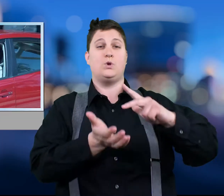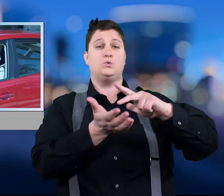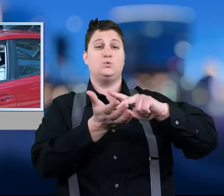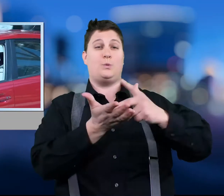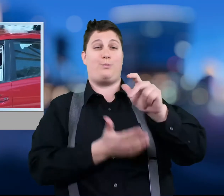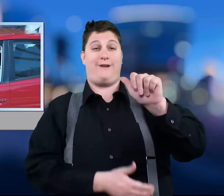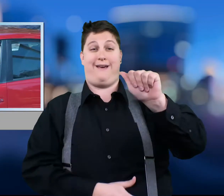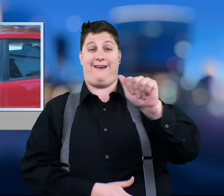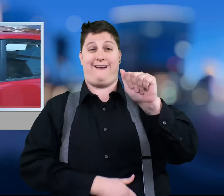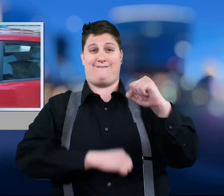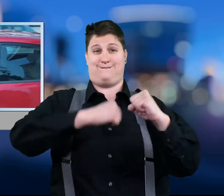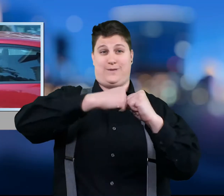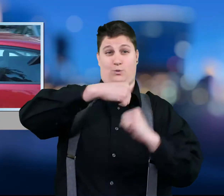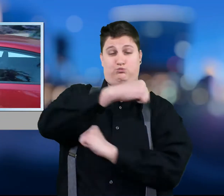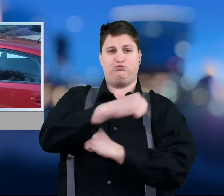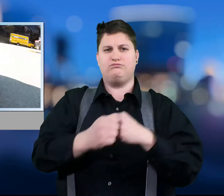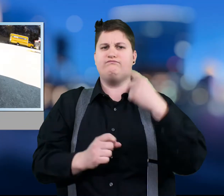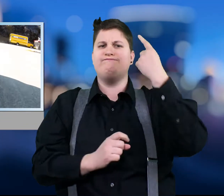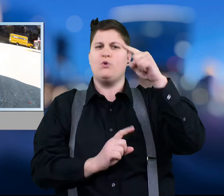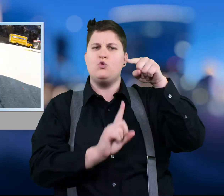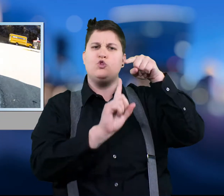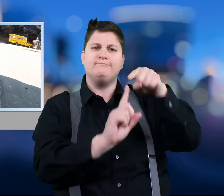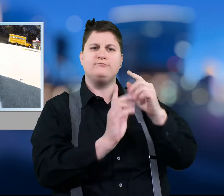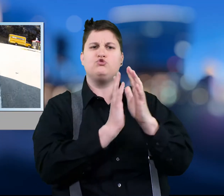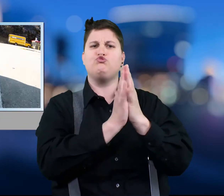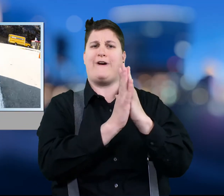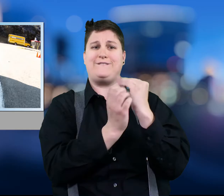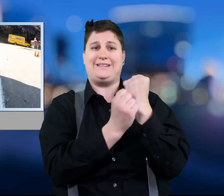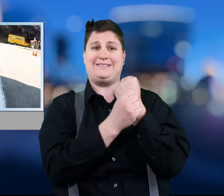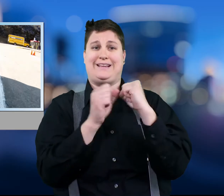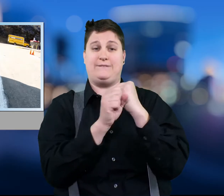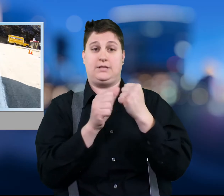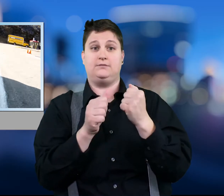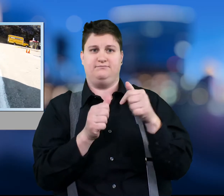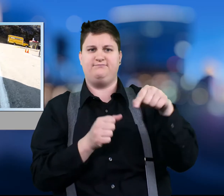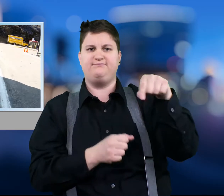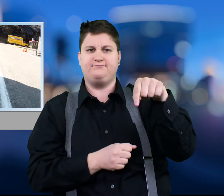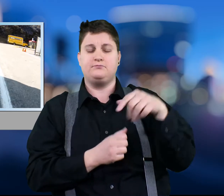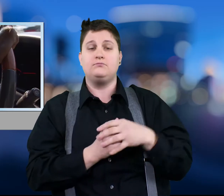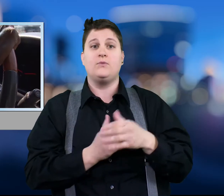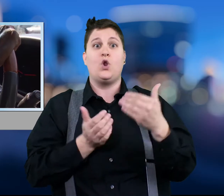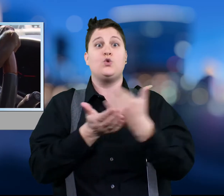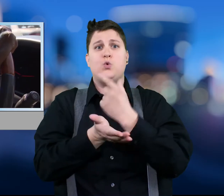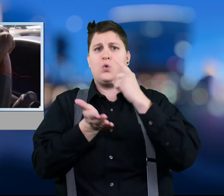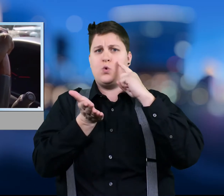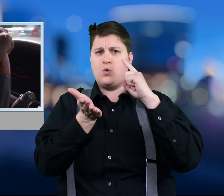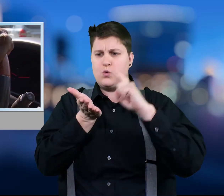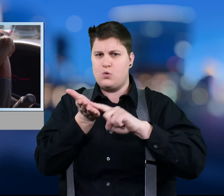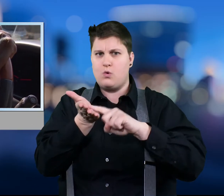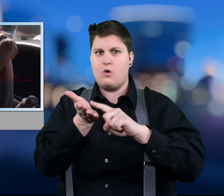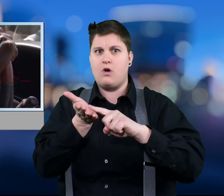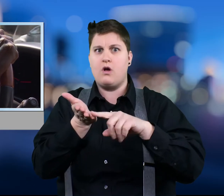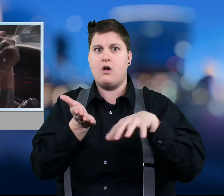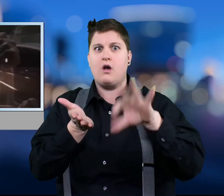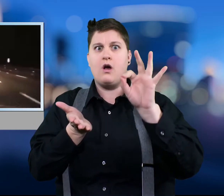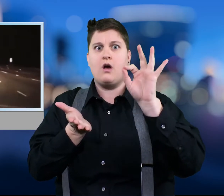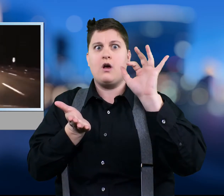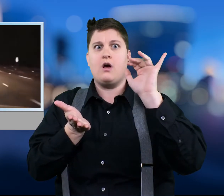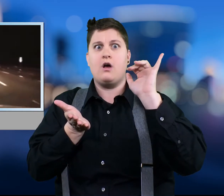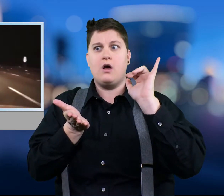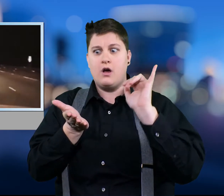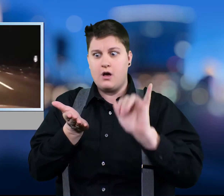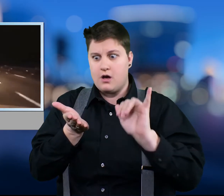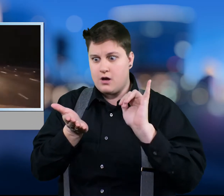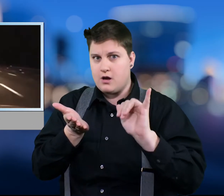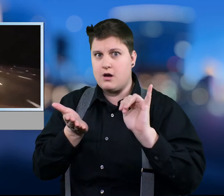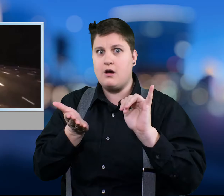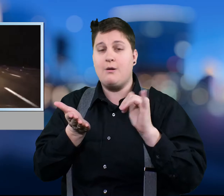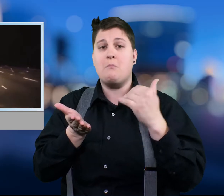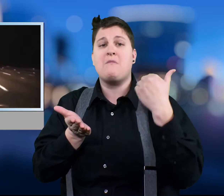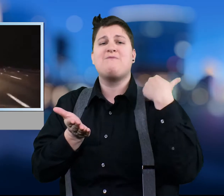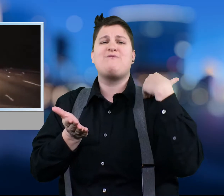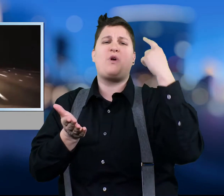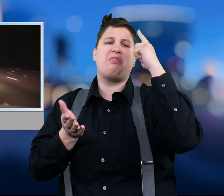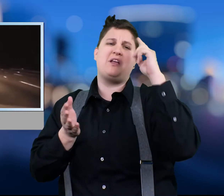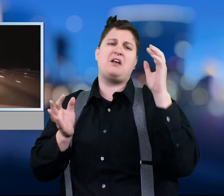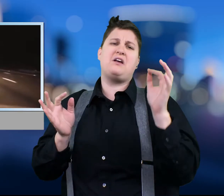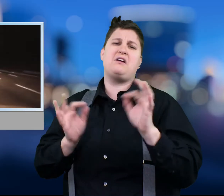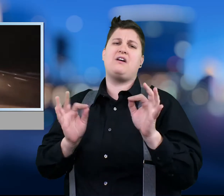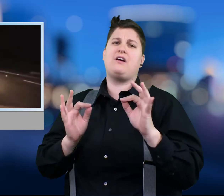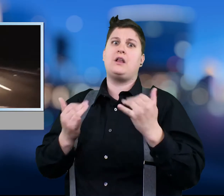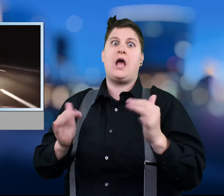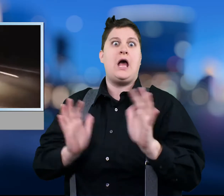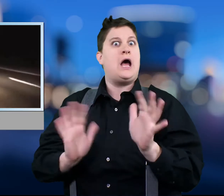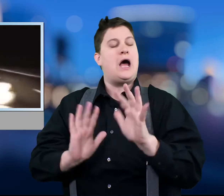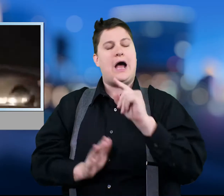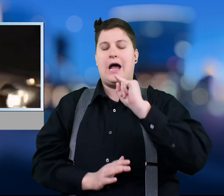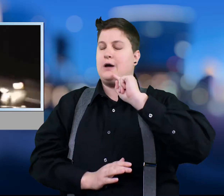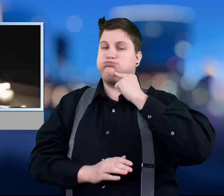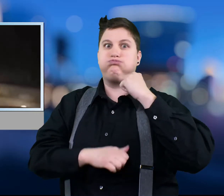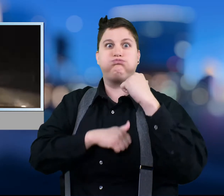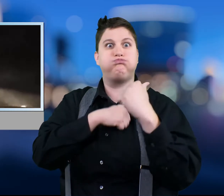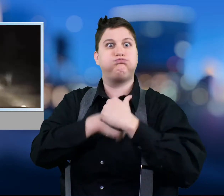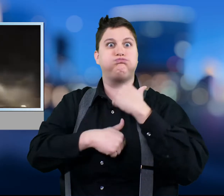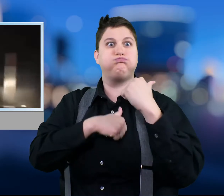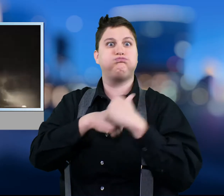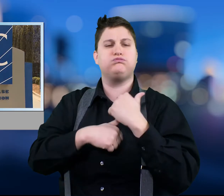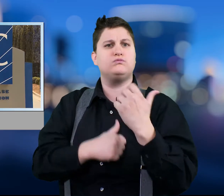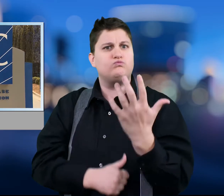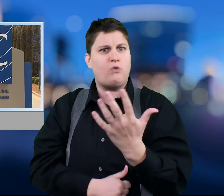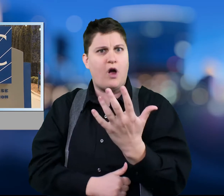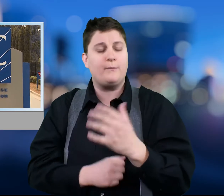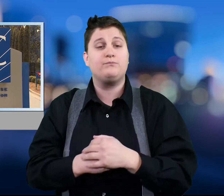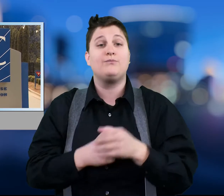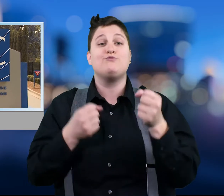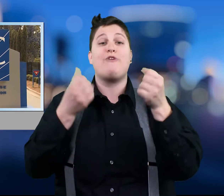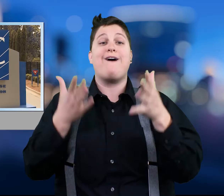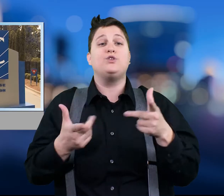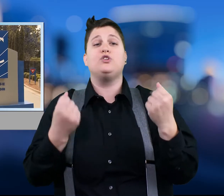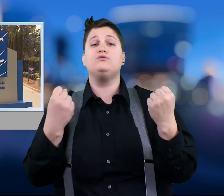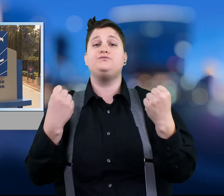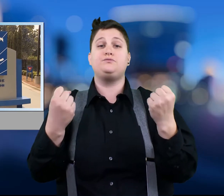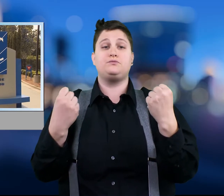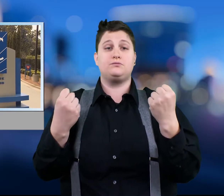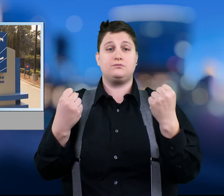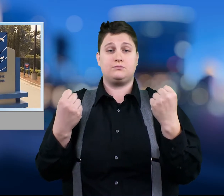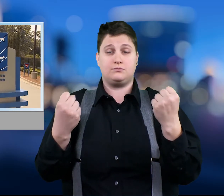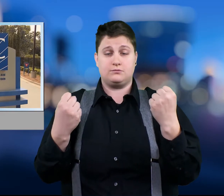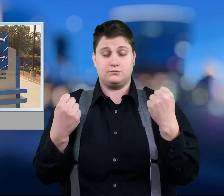New research from the AAA Foundation for Traffic Safety found that drowsy drivers are a bigger